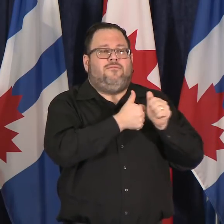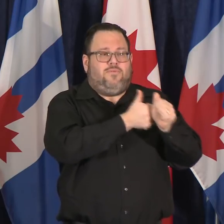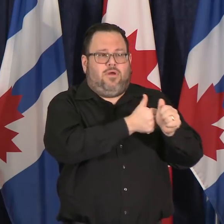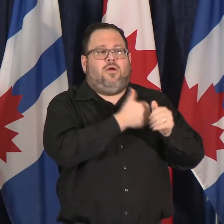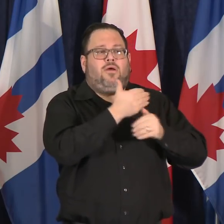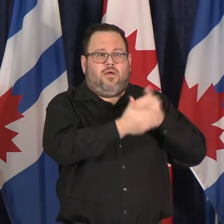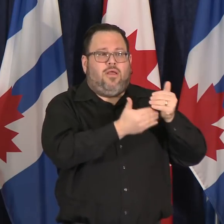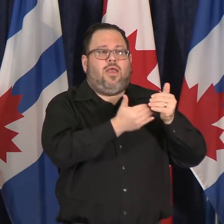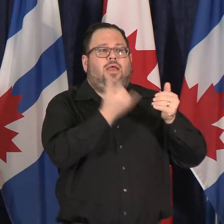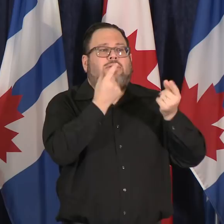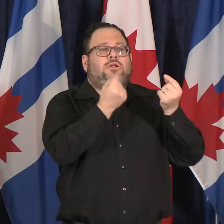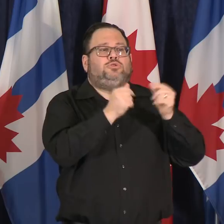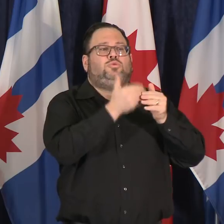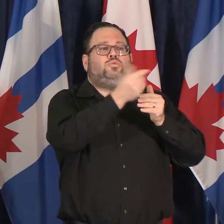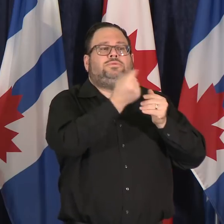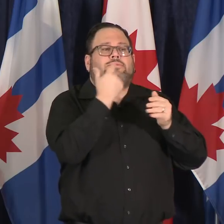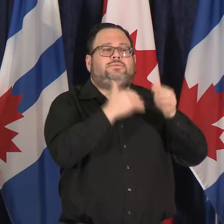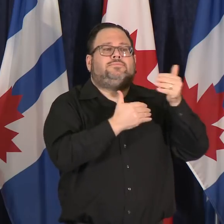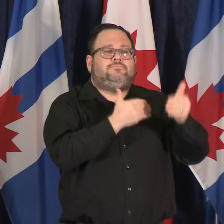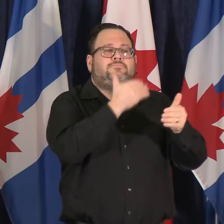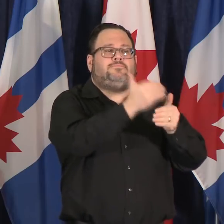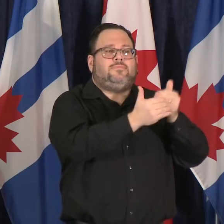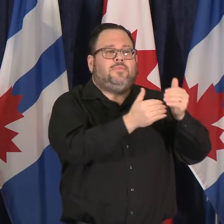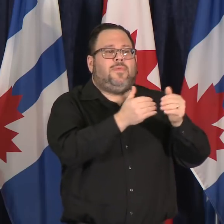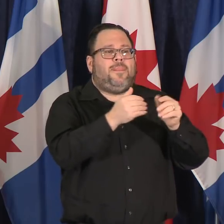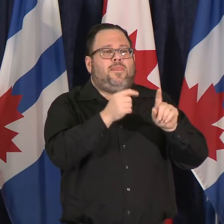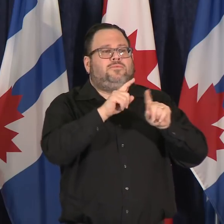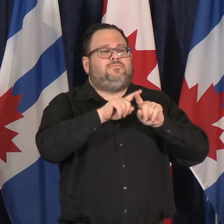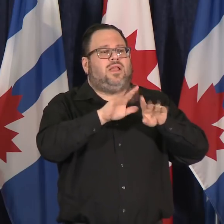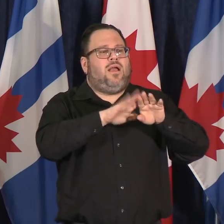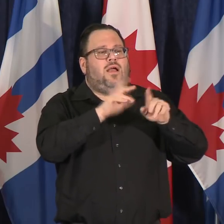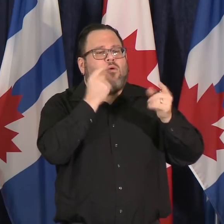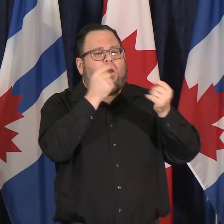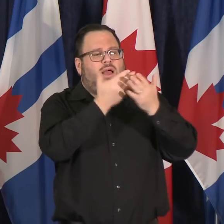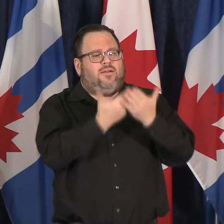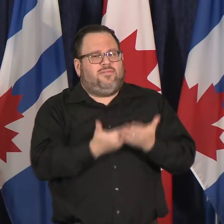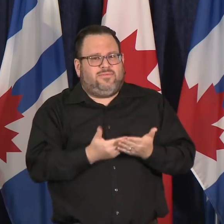on what you see dr. Davila can you clarify as to why the numbers were